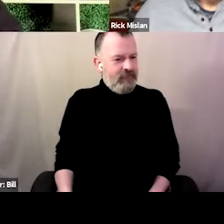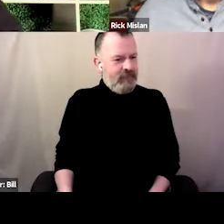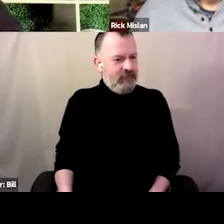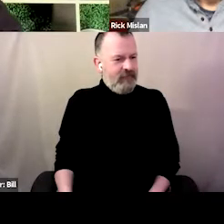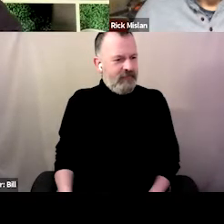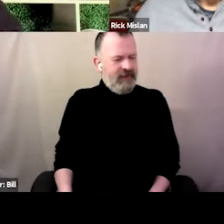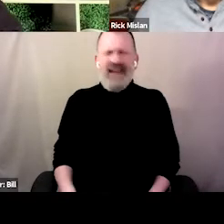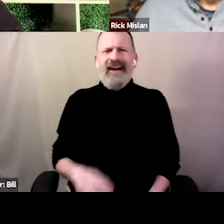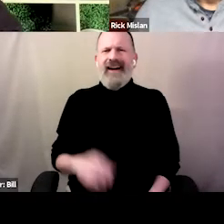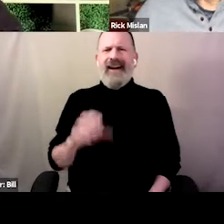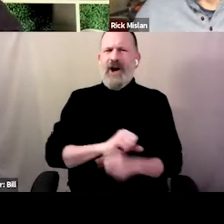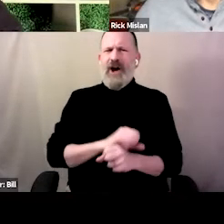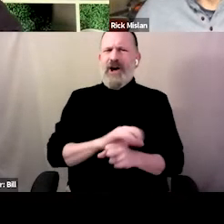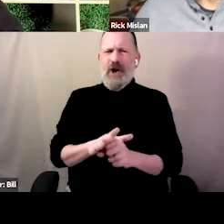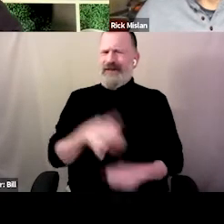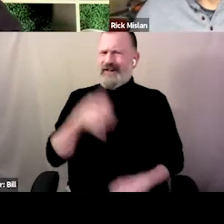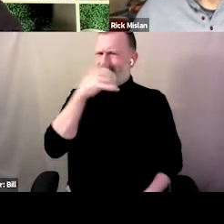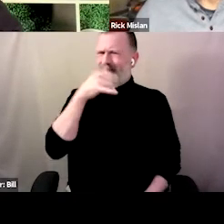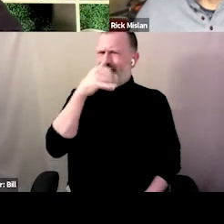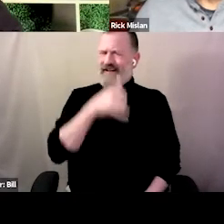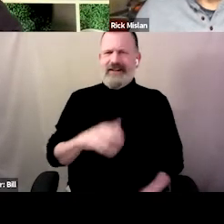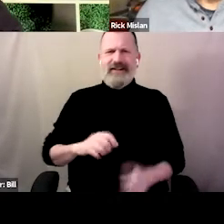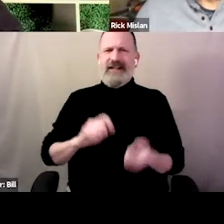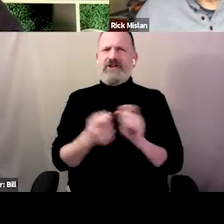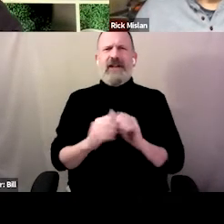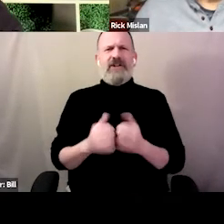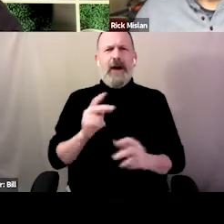It's funny because it changes how people want to ingest content and